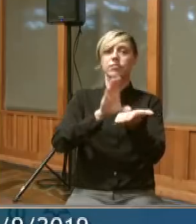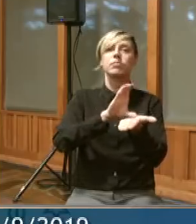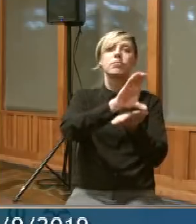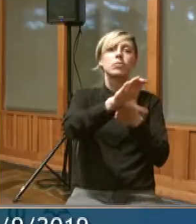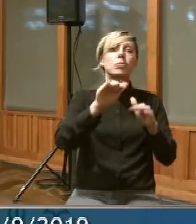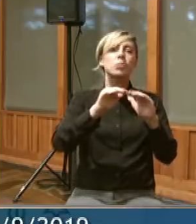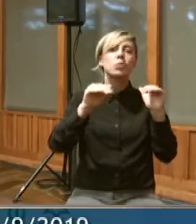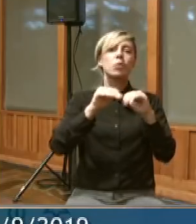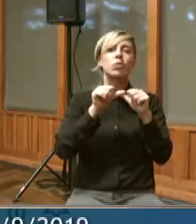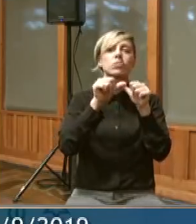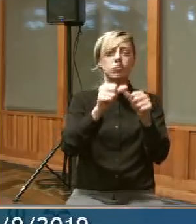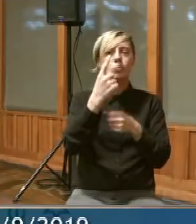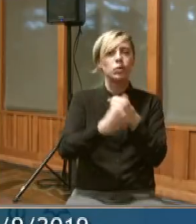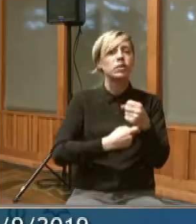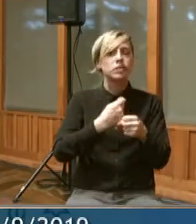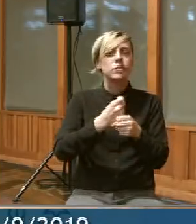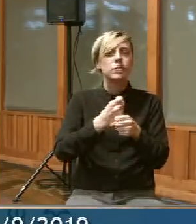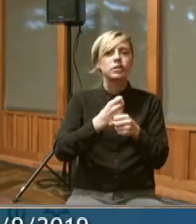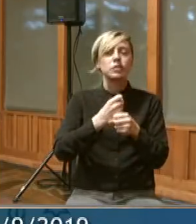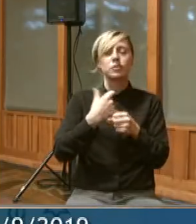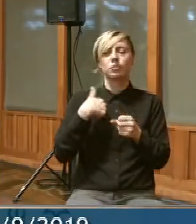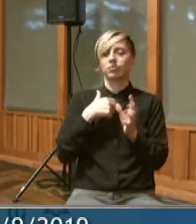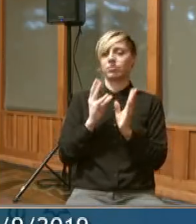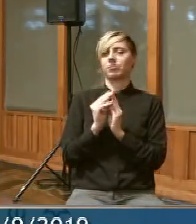AROUND THE PARKS BUDGET. BUT THE MAYOR'S BUDGET FUNDS THE